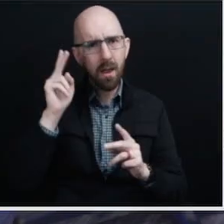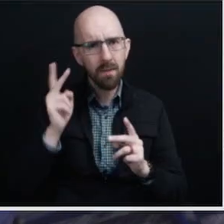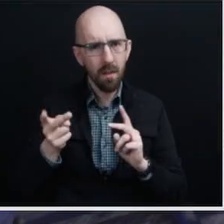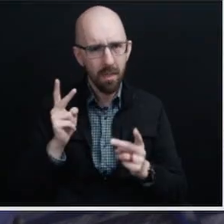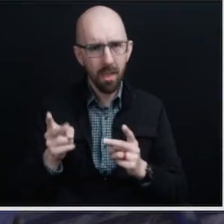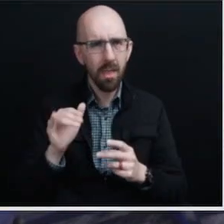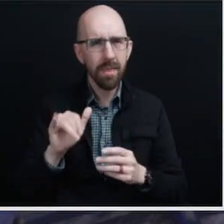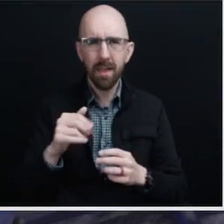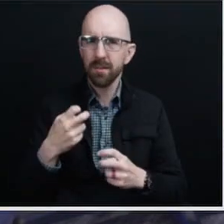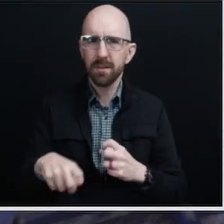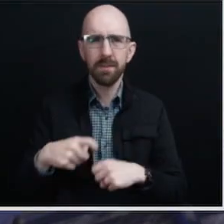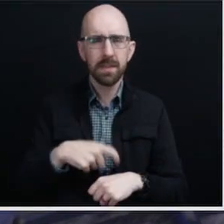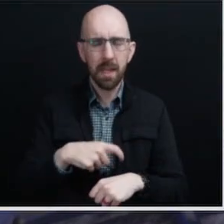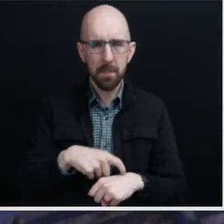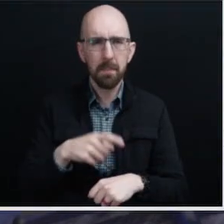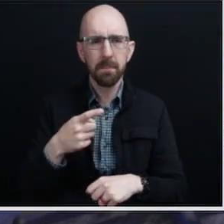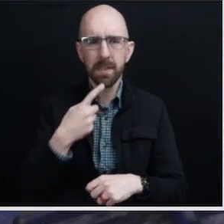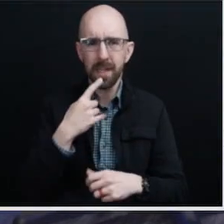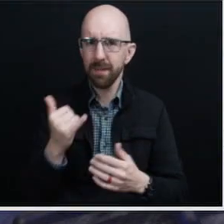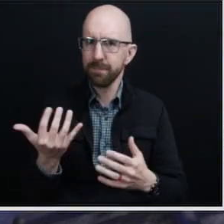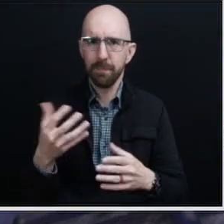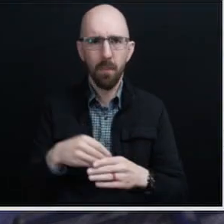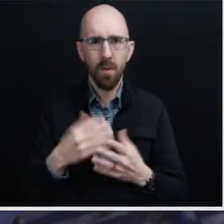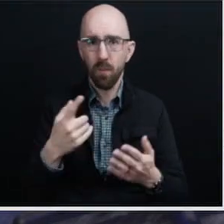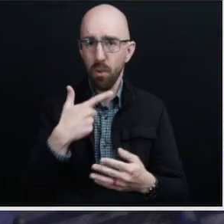Um, you said it's just part of what you look like when you look in the mirror and you didn't want